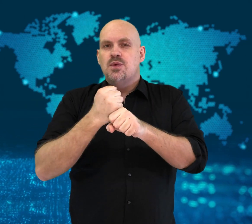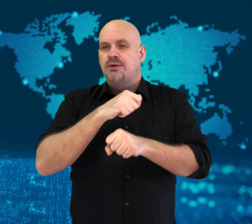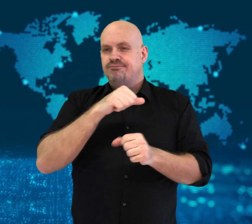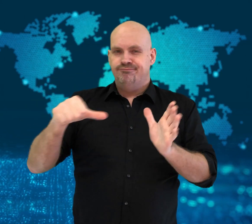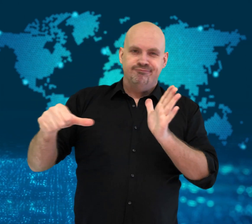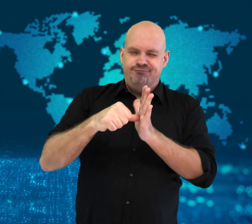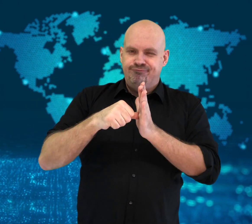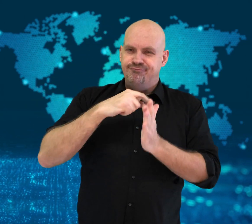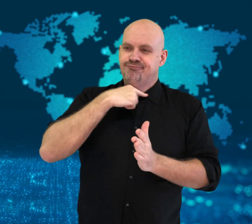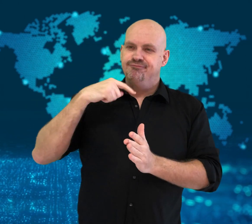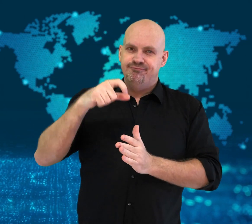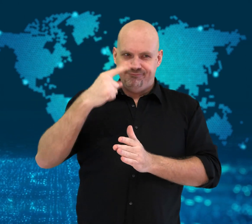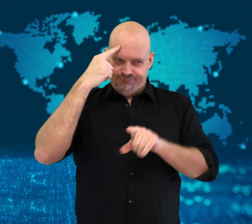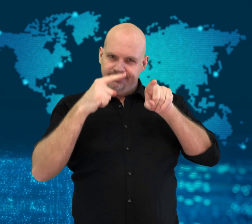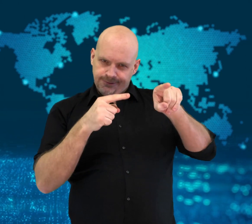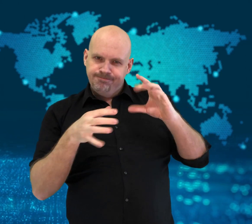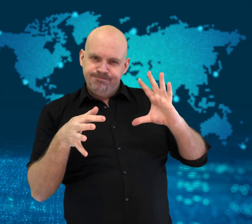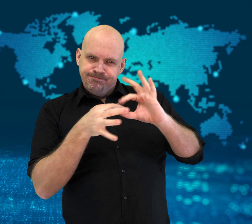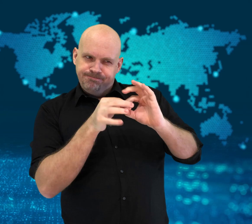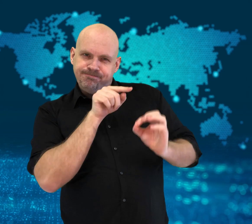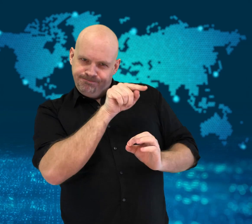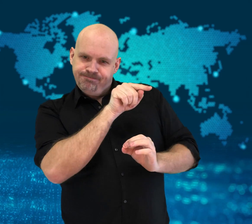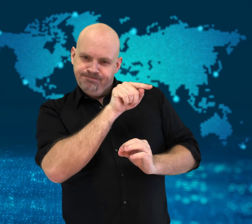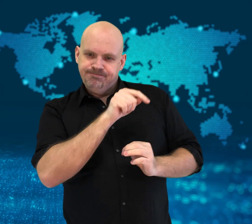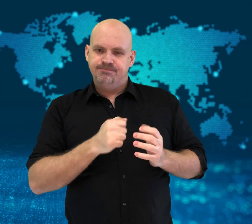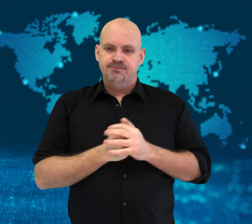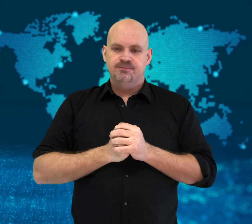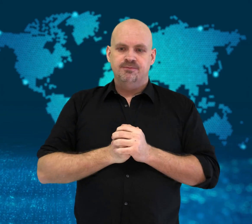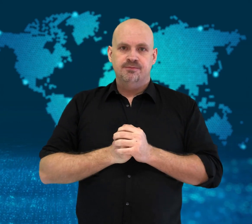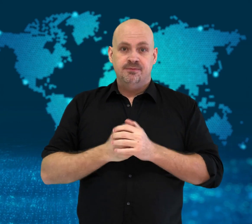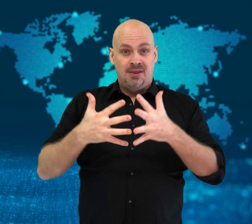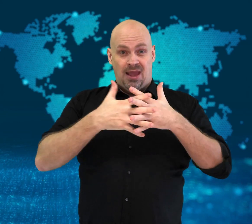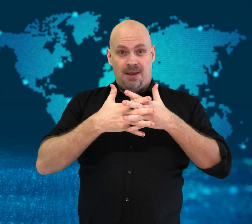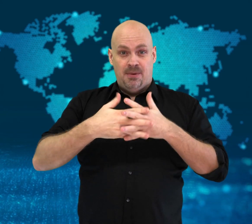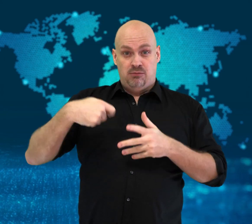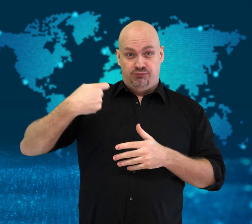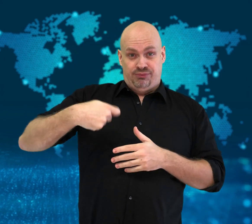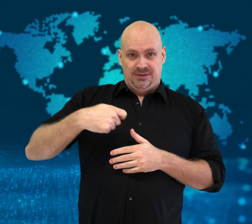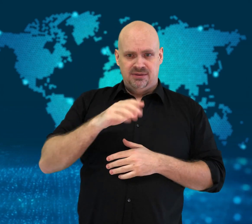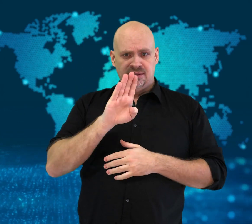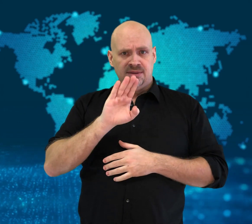likely the one who authorized the killing.